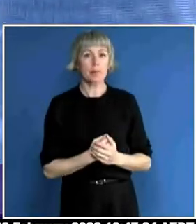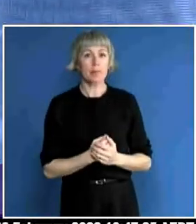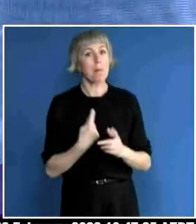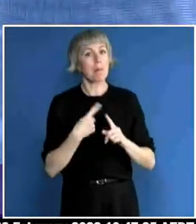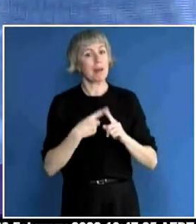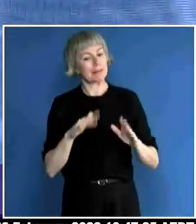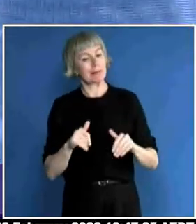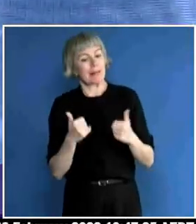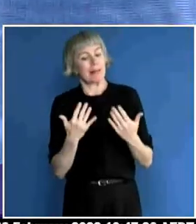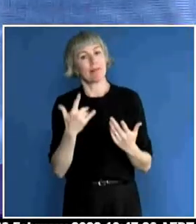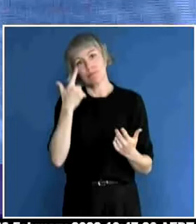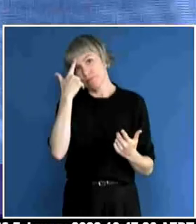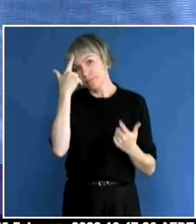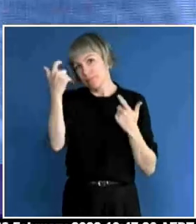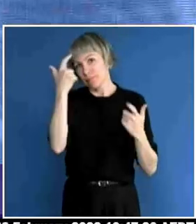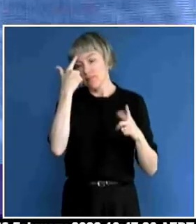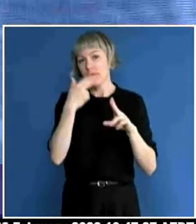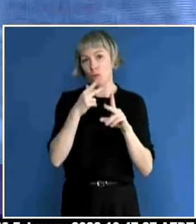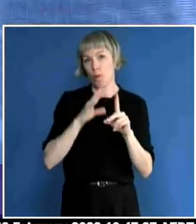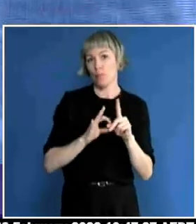He has been involved in the current DSS consultation.